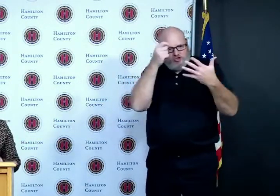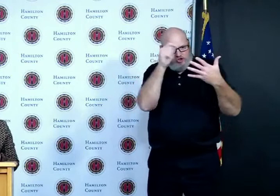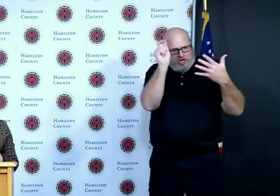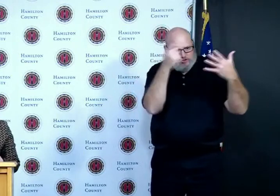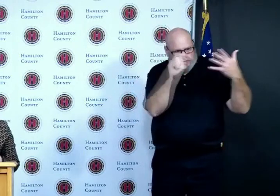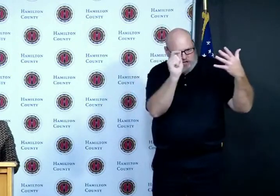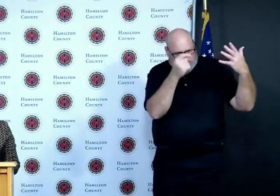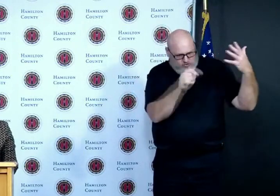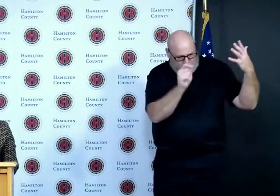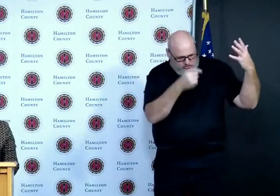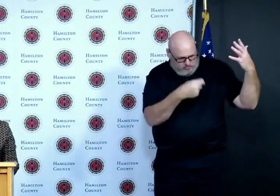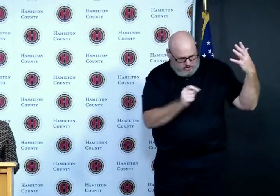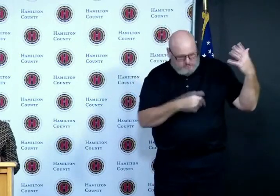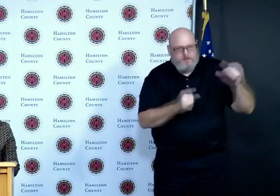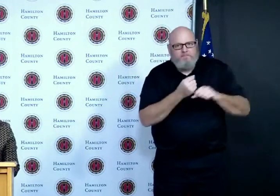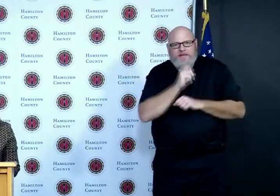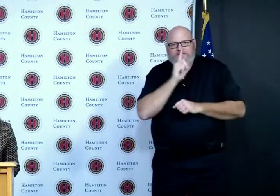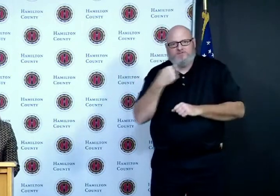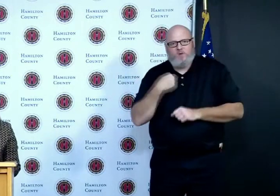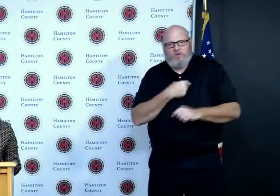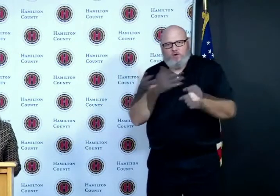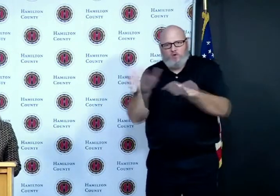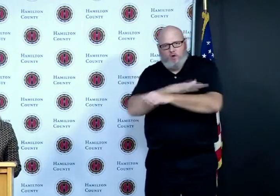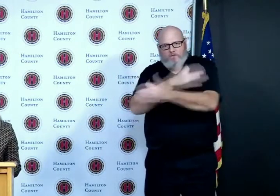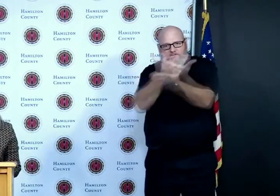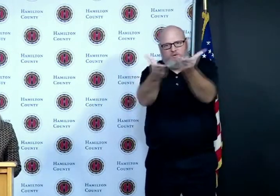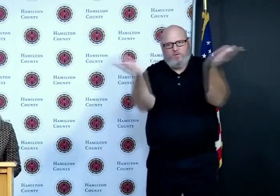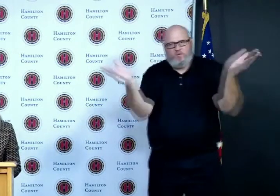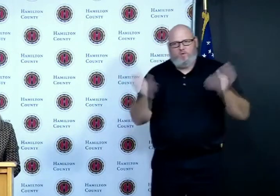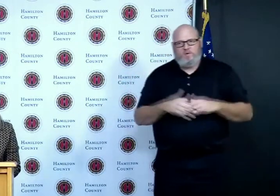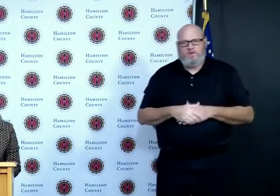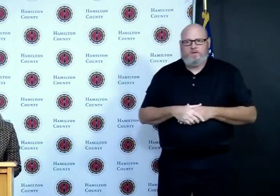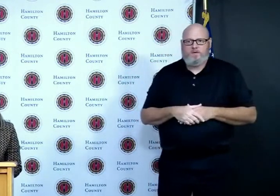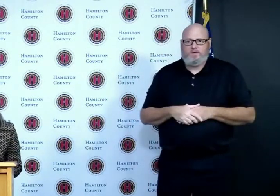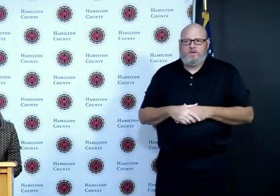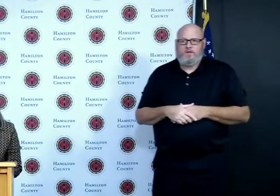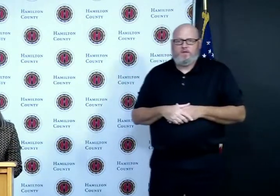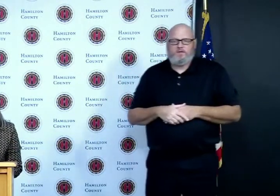start to get better it's gradual but it will start to get better here within the next few weeks